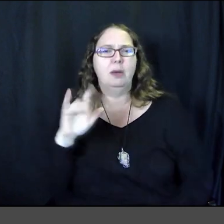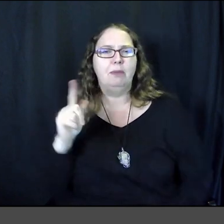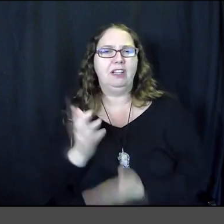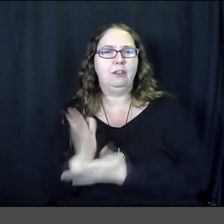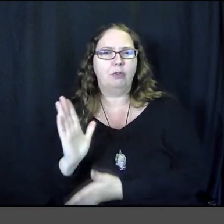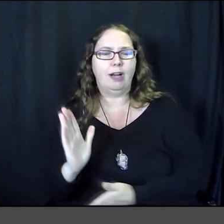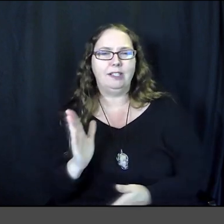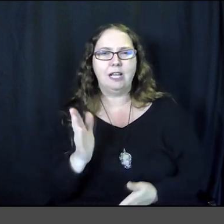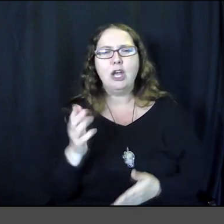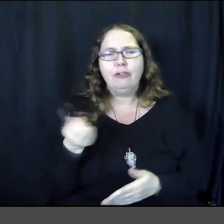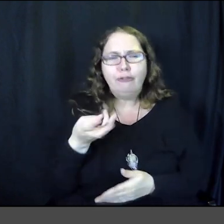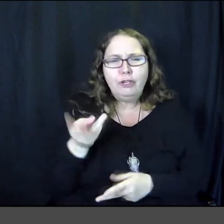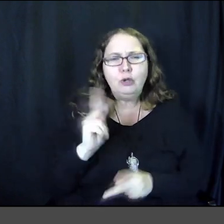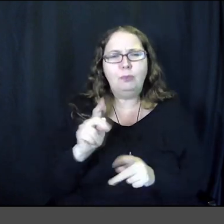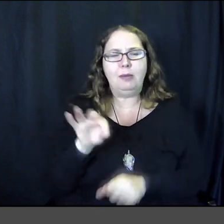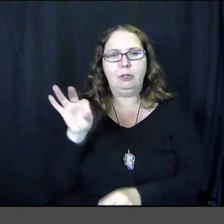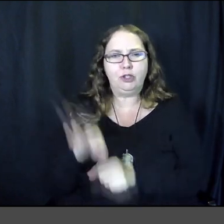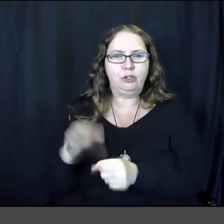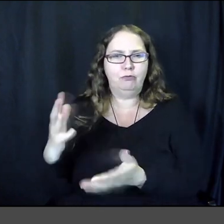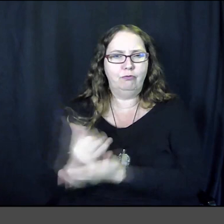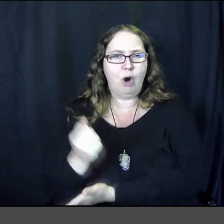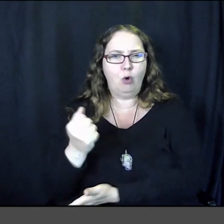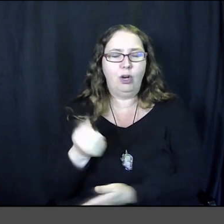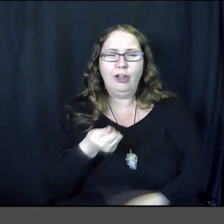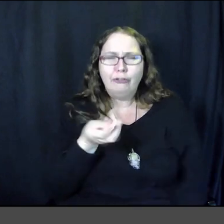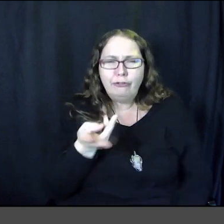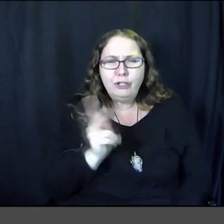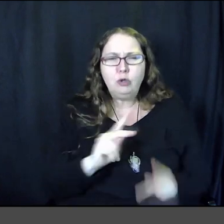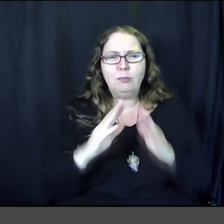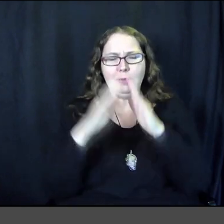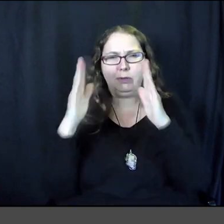OF GOOD HOUSING, DESERVING OF ACCESS TO QUALITY HEALTH CARE, DESERVING